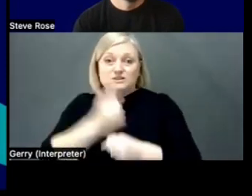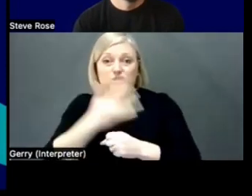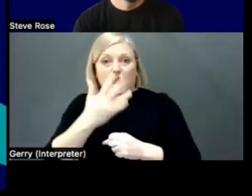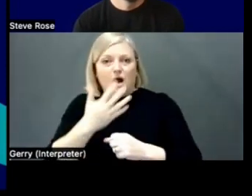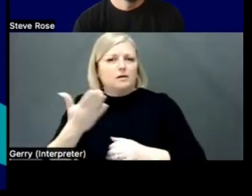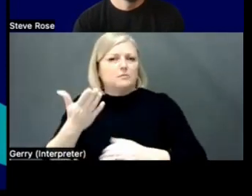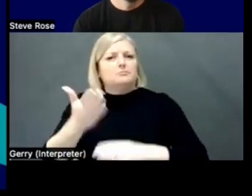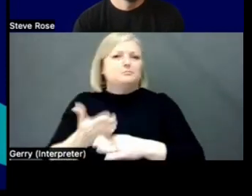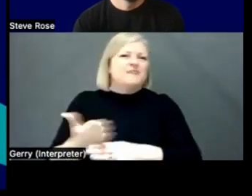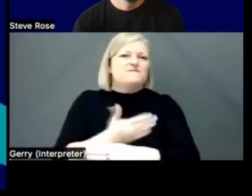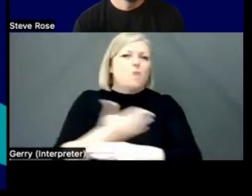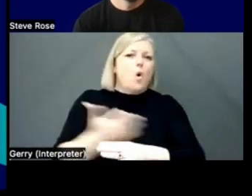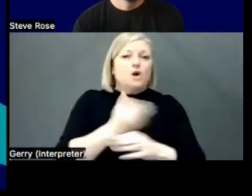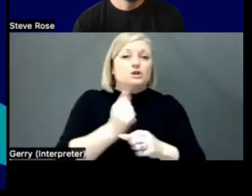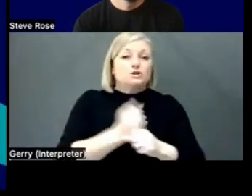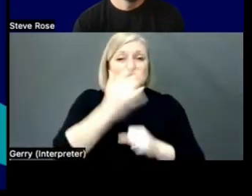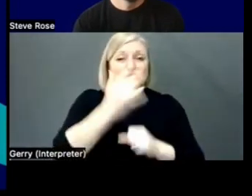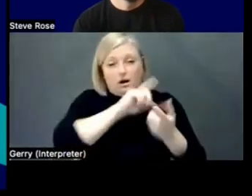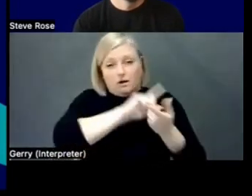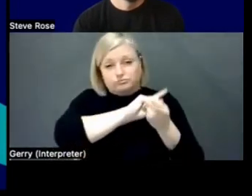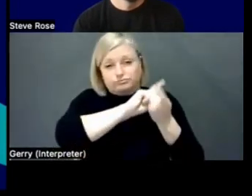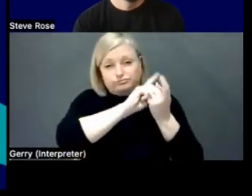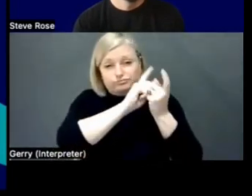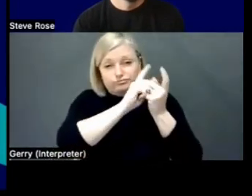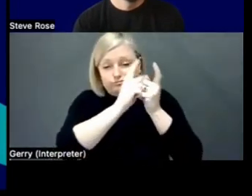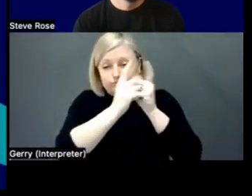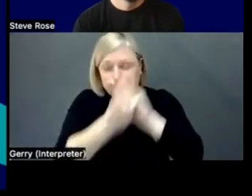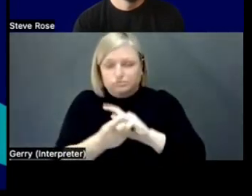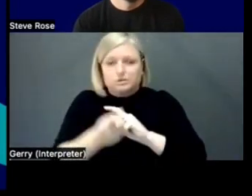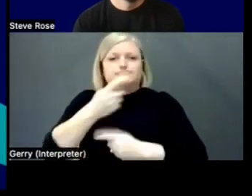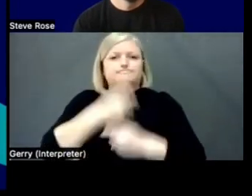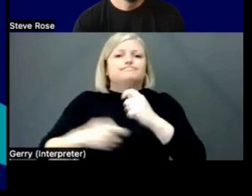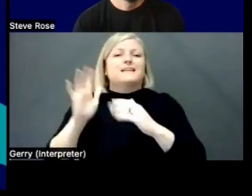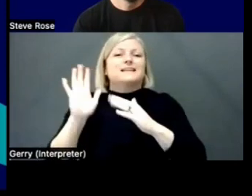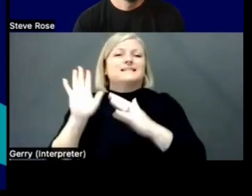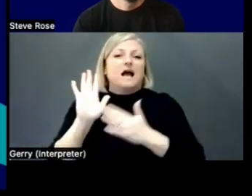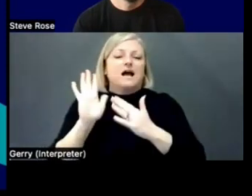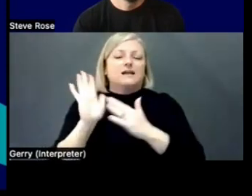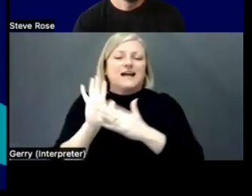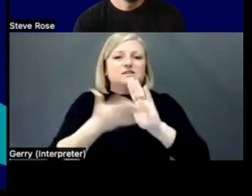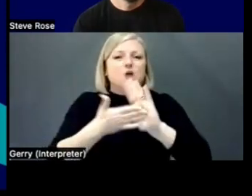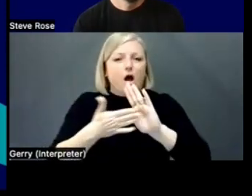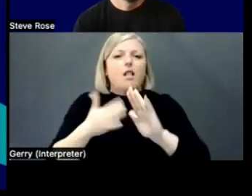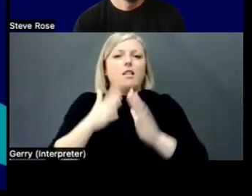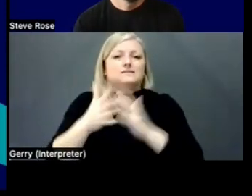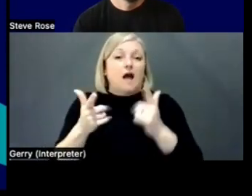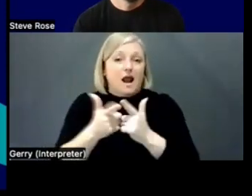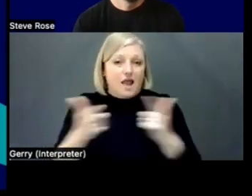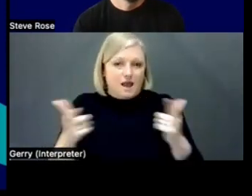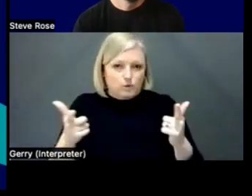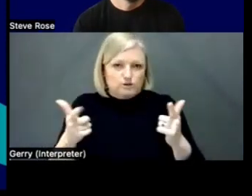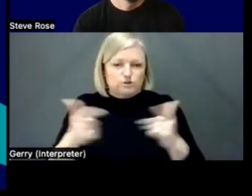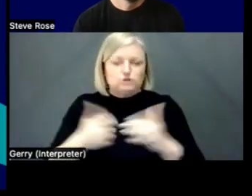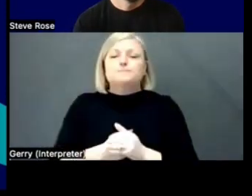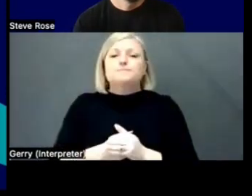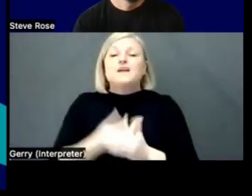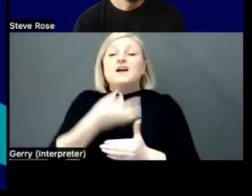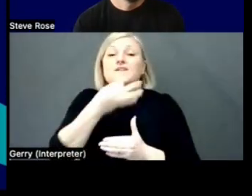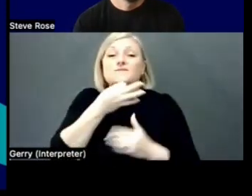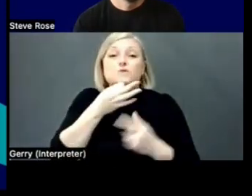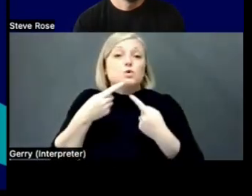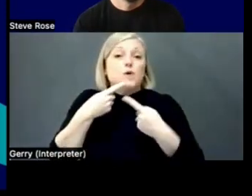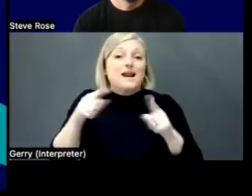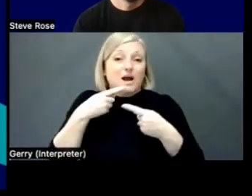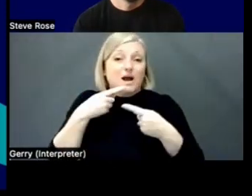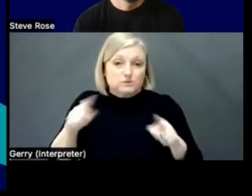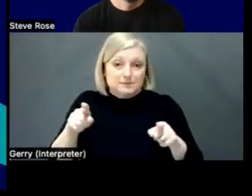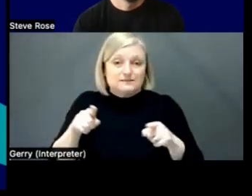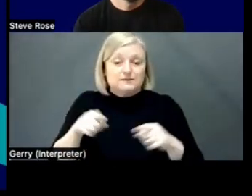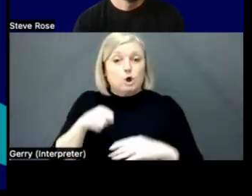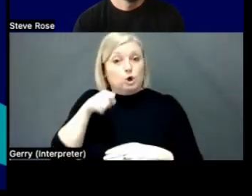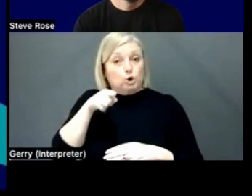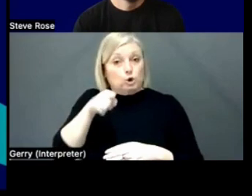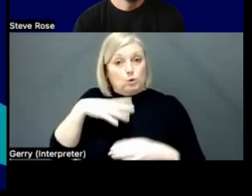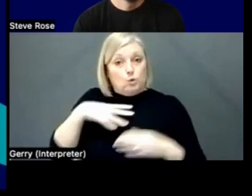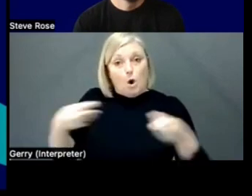So just one piece of housekeeping. If you are wanting to use captions there are two options.